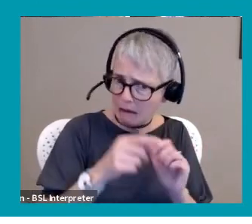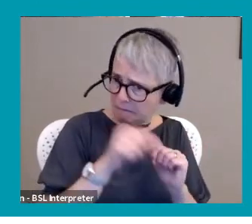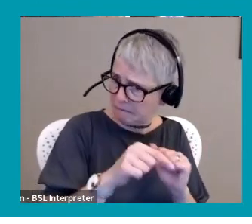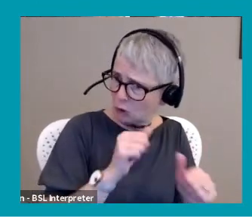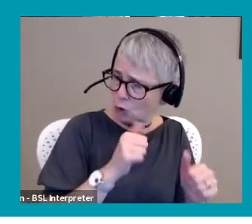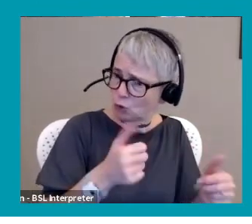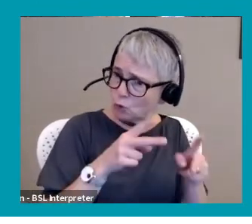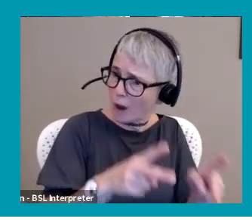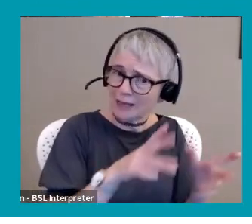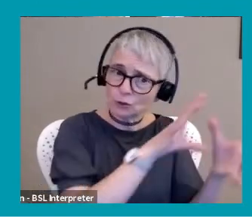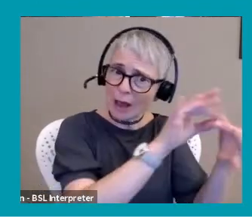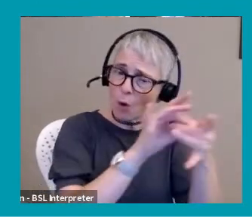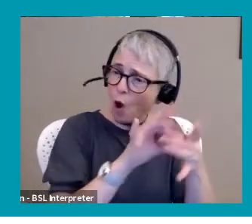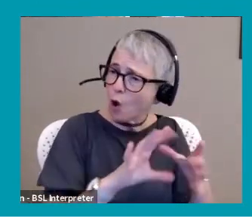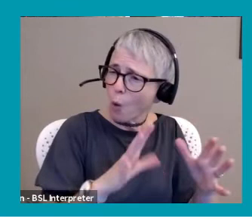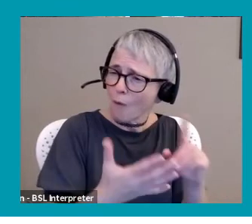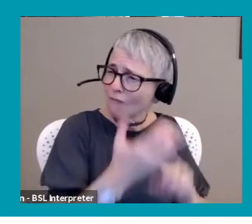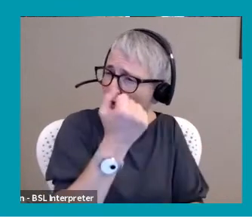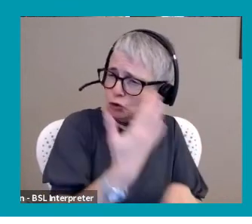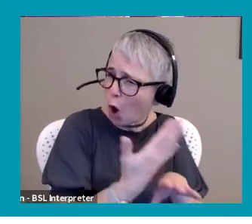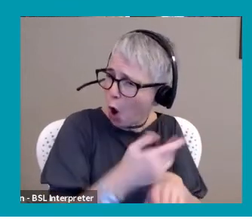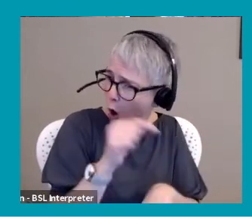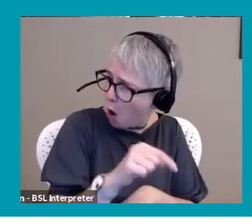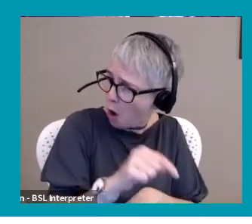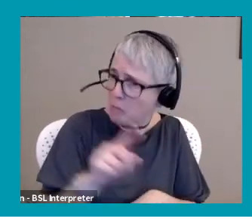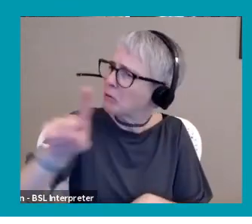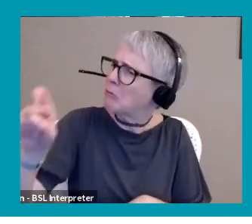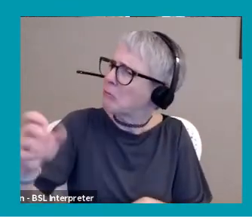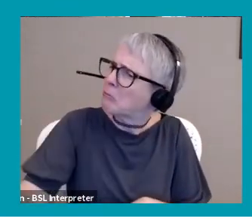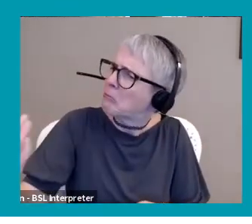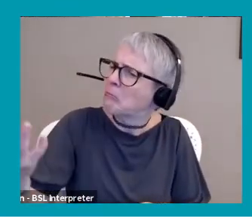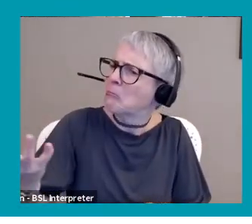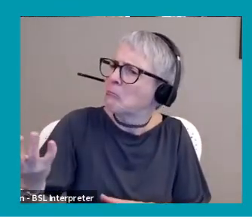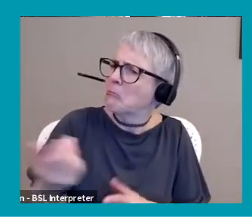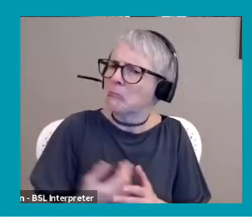Are you reaching out and finding people in the same tribes or community groups as you are.